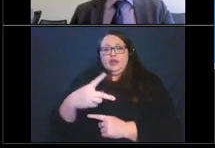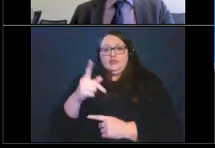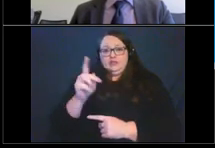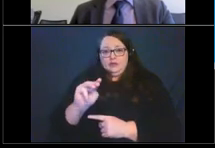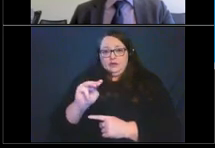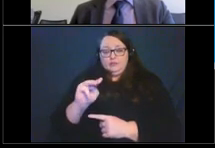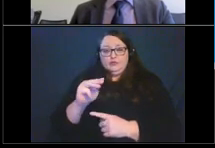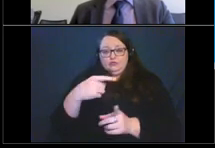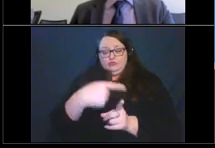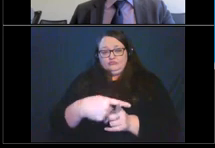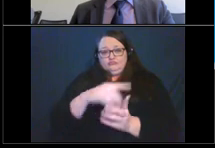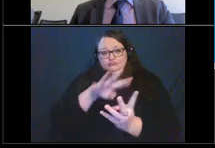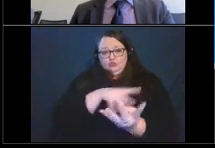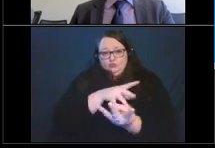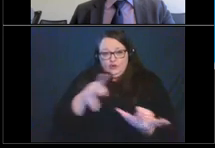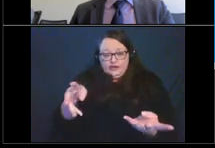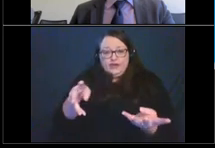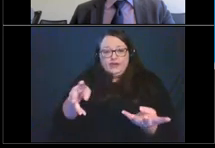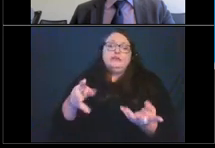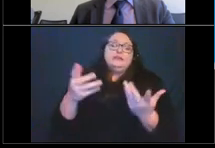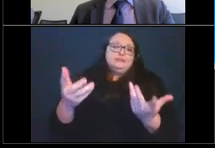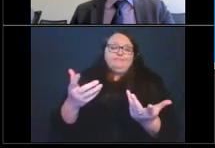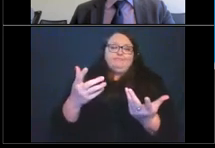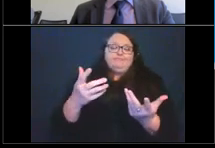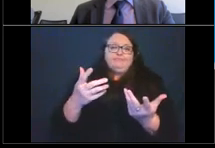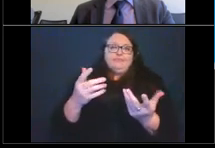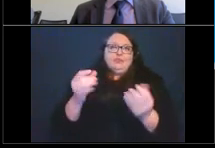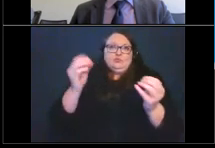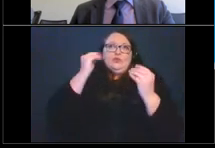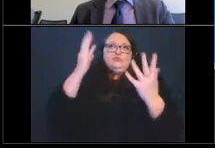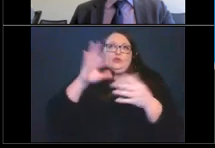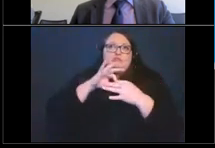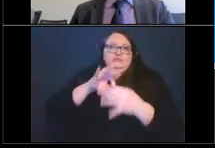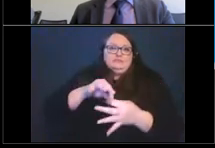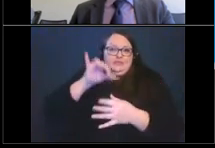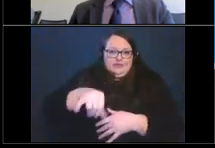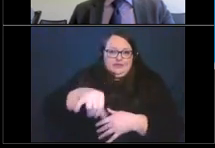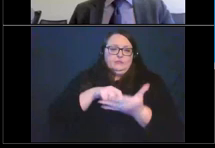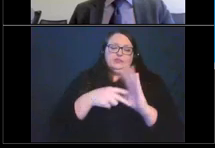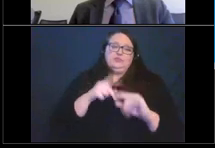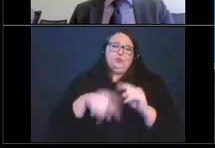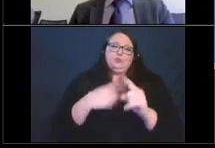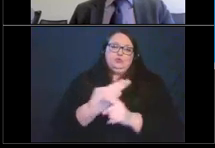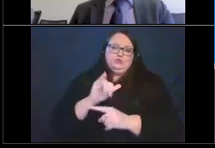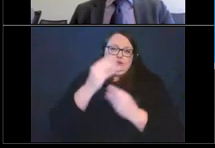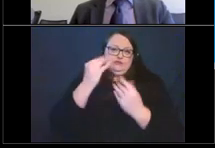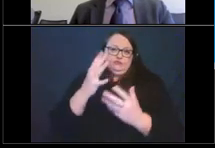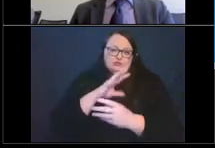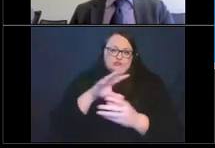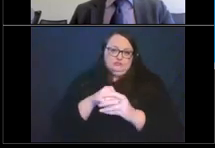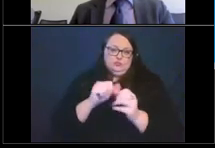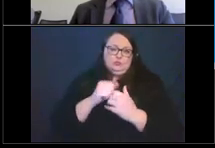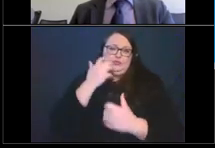reasons that kept us away from using this kind of an approach with heat index.